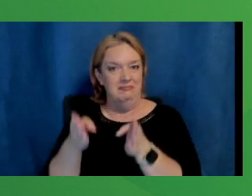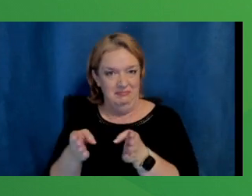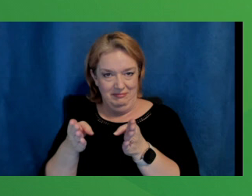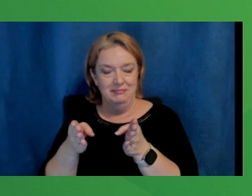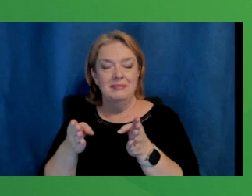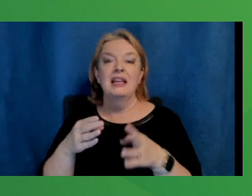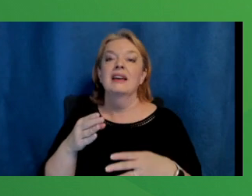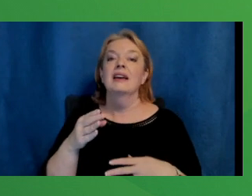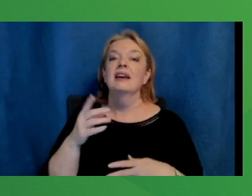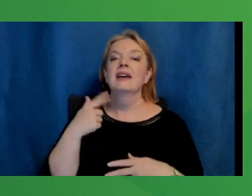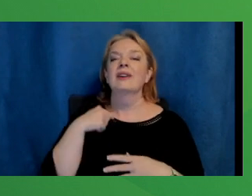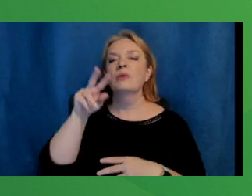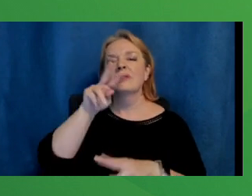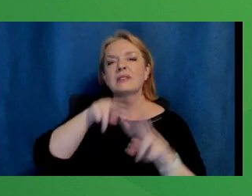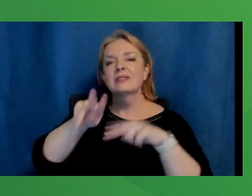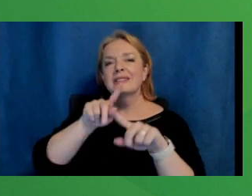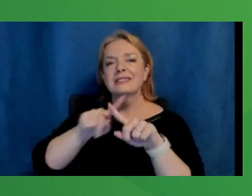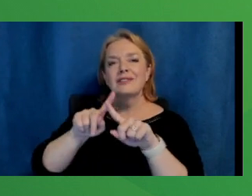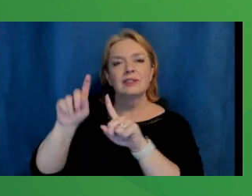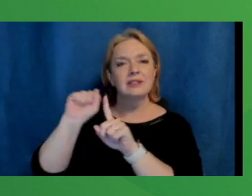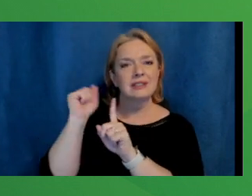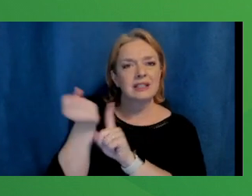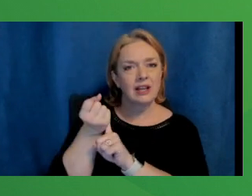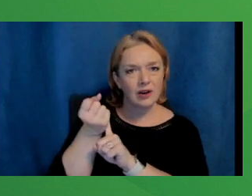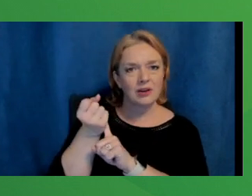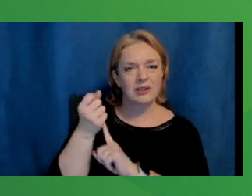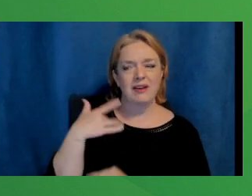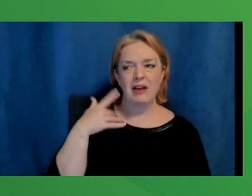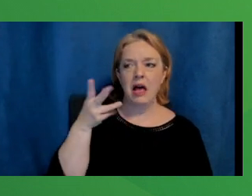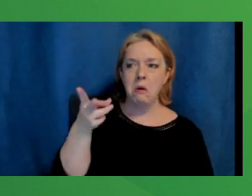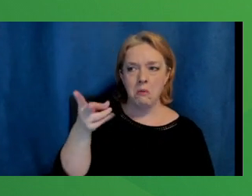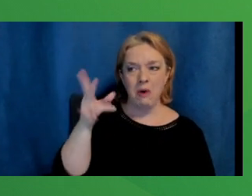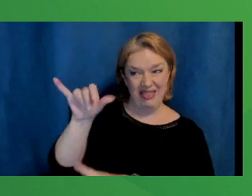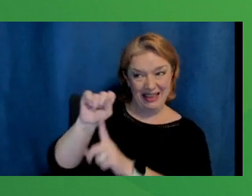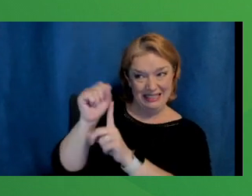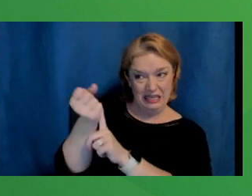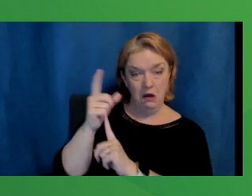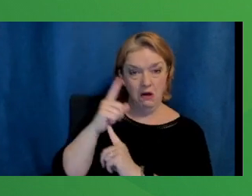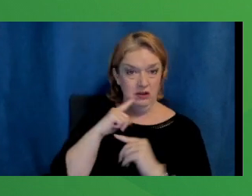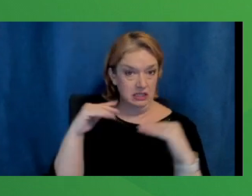a few scenarios and figure out what we thought as unjust or just. So, what you see here are